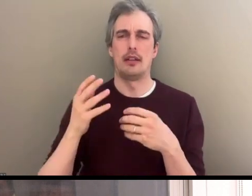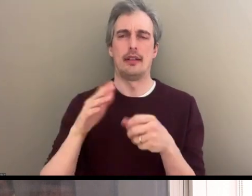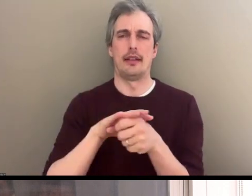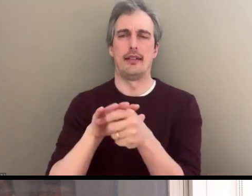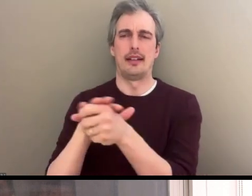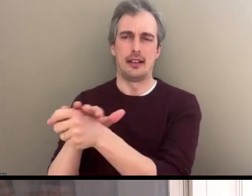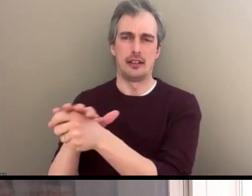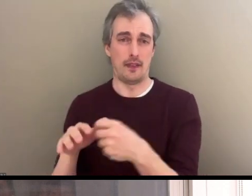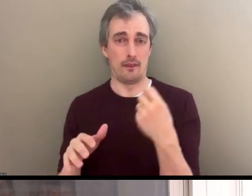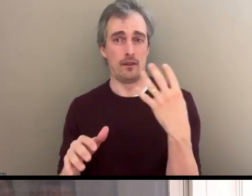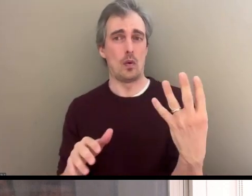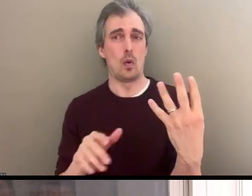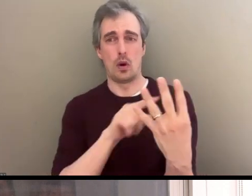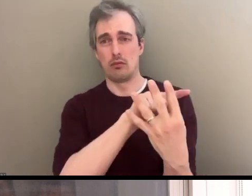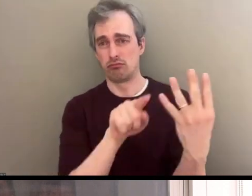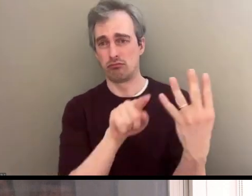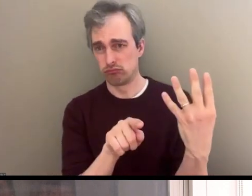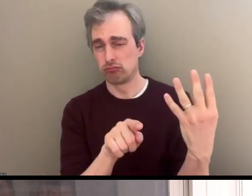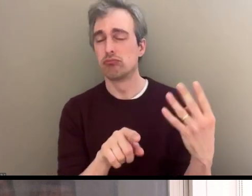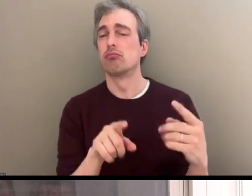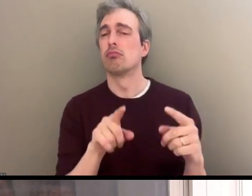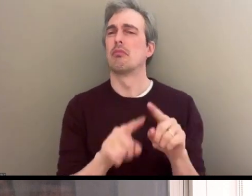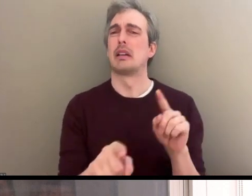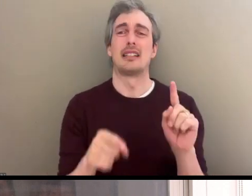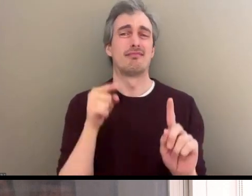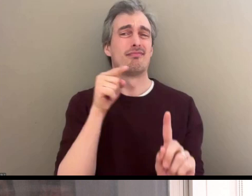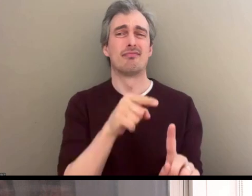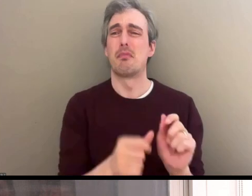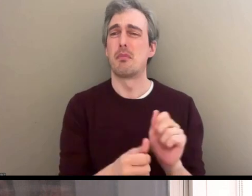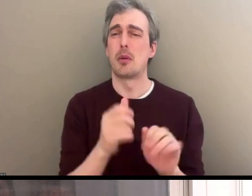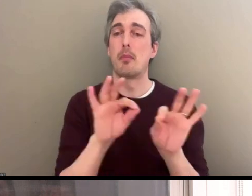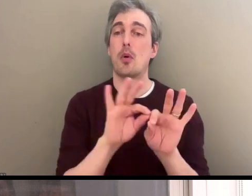Probably use it in early development before you, you know, you commit.